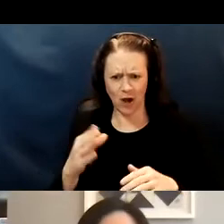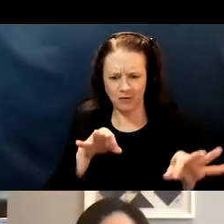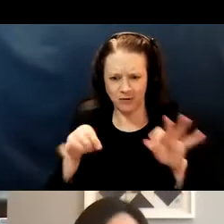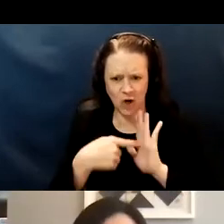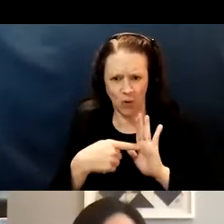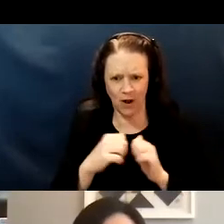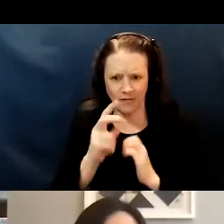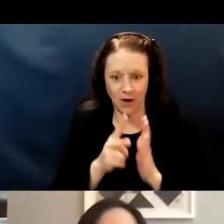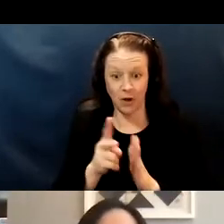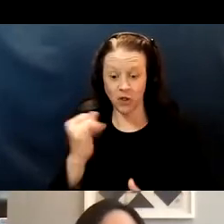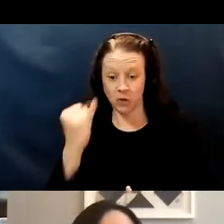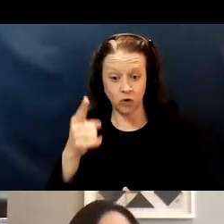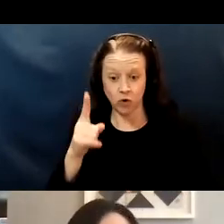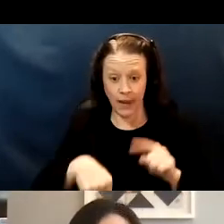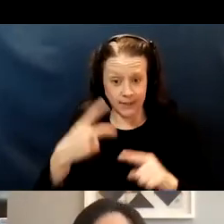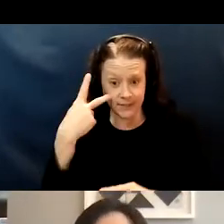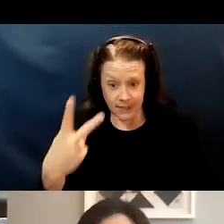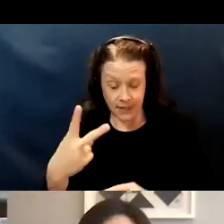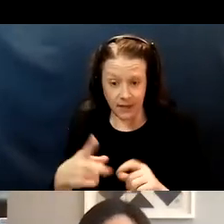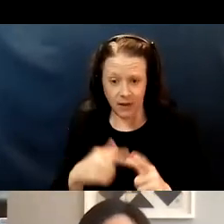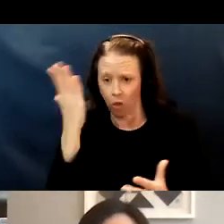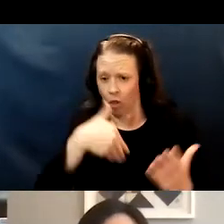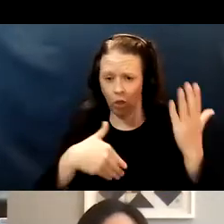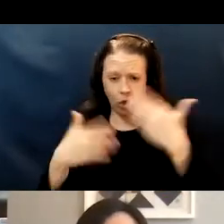see, you're really missing a lot of important information. That is